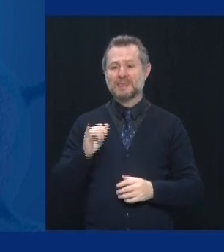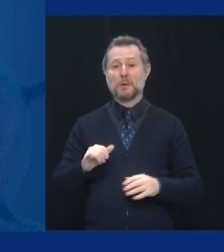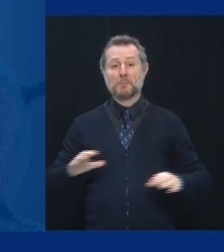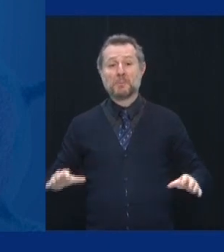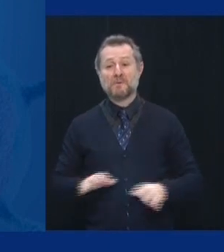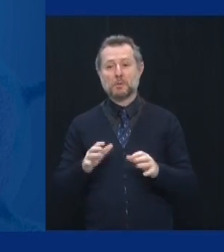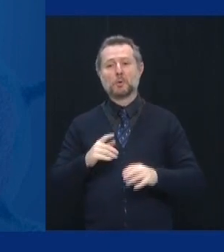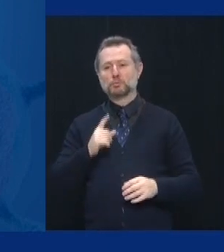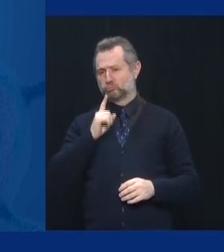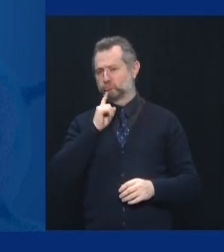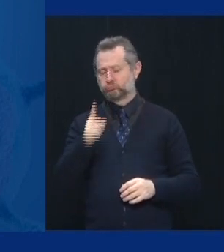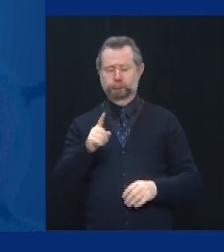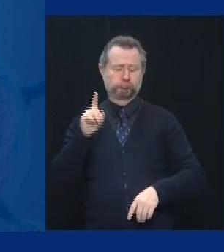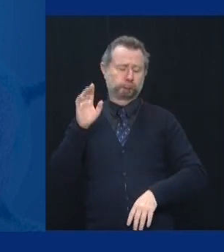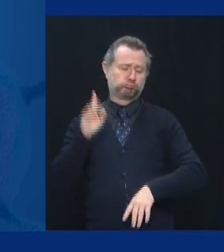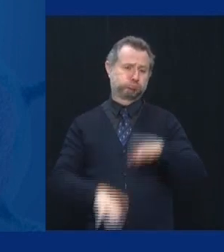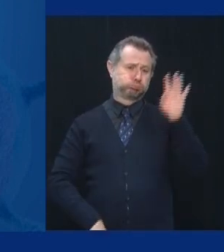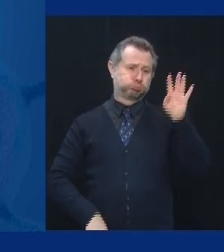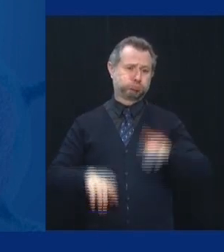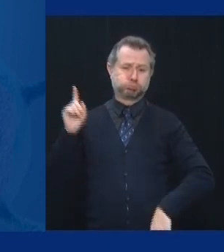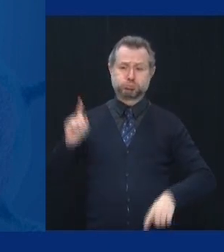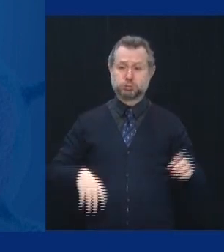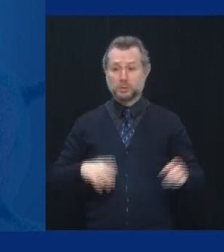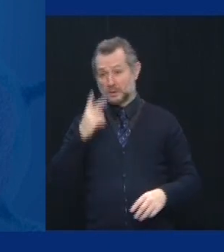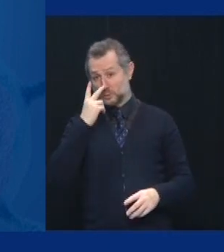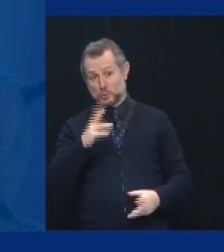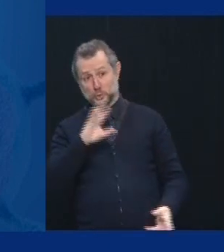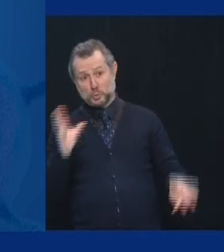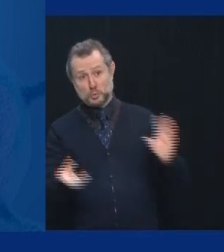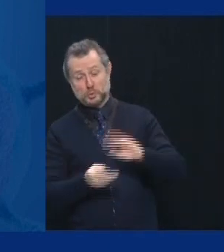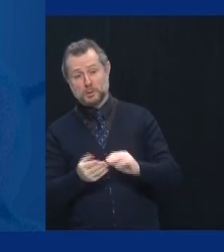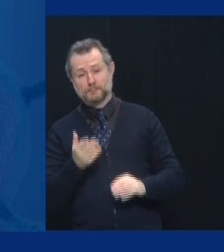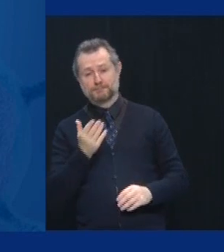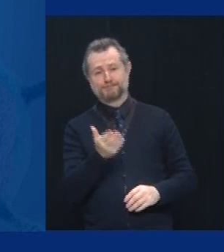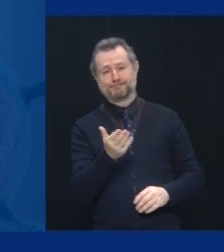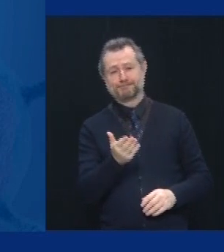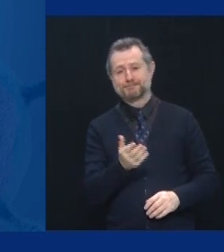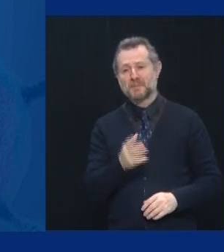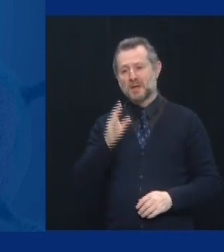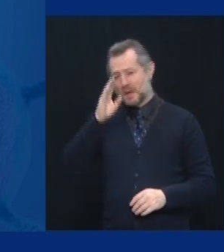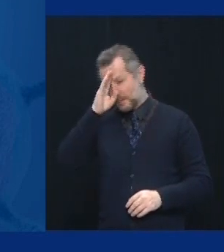NOT ALL FACILITIES ARE THE SAME. AND NOT ALL REACHES OF THE STATE&ó ARE THE SAME. VACCINATION PERFORMANCE IS